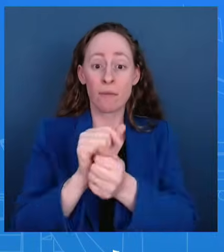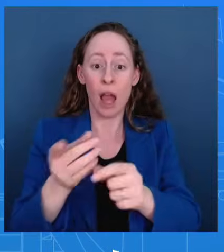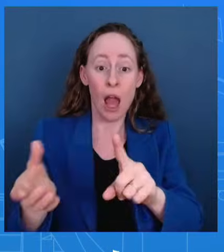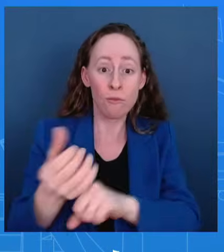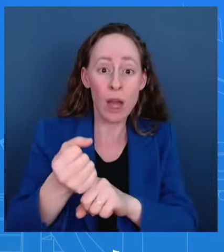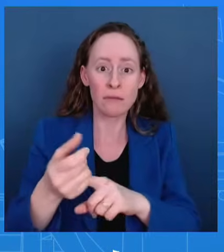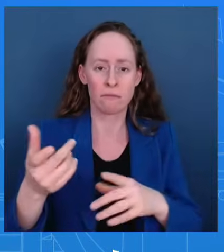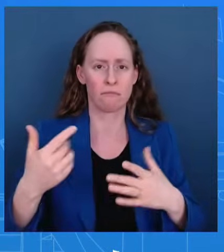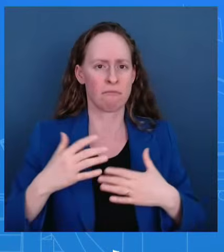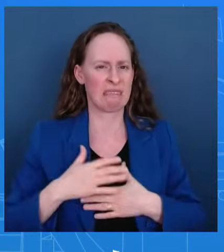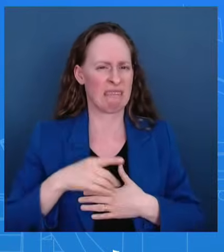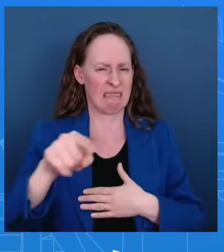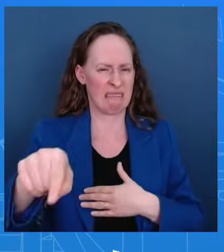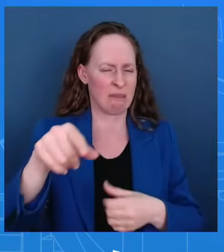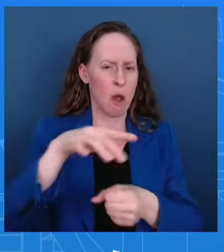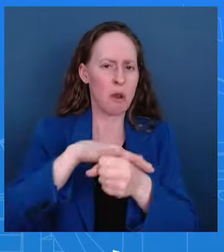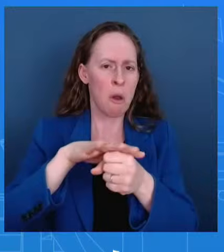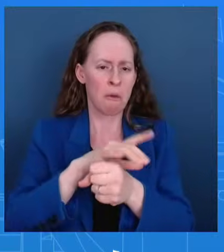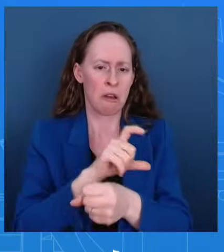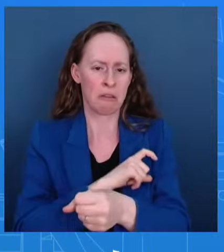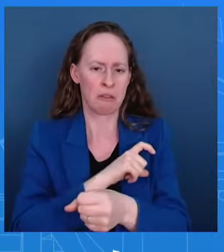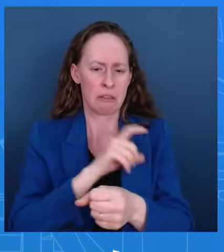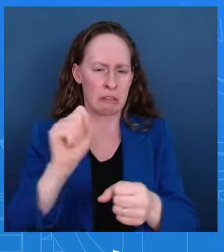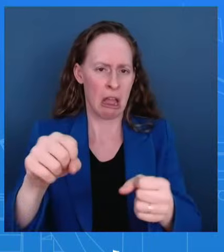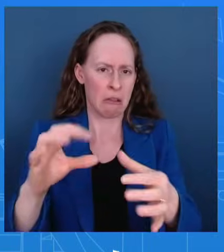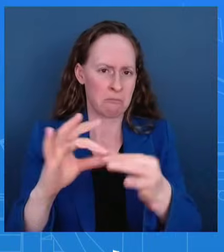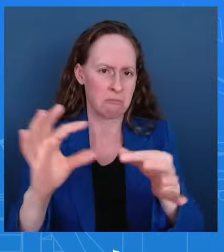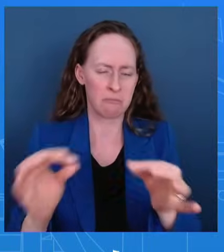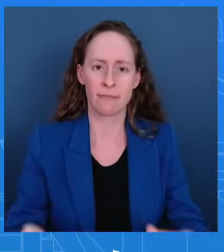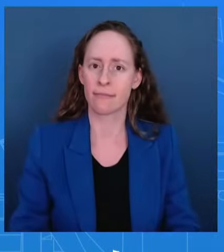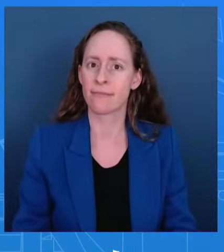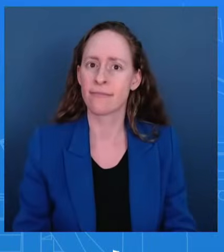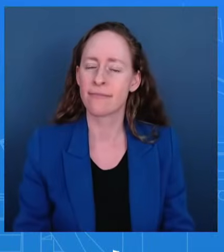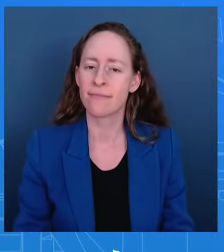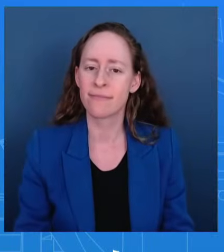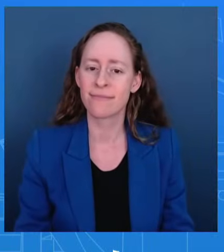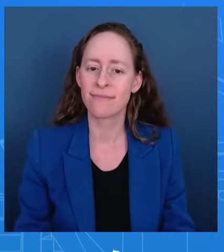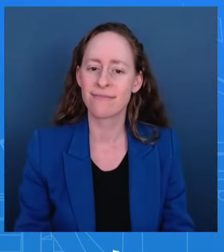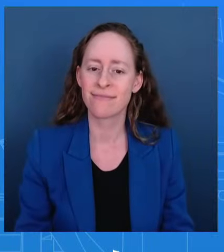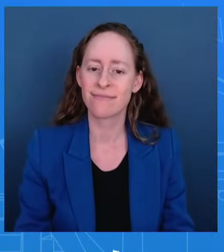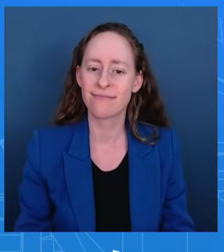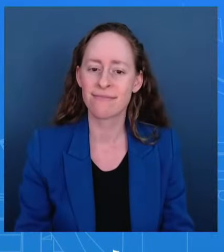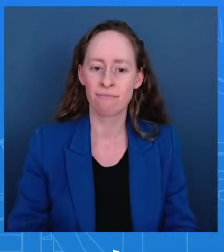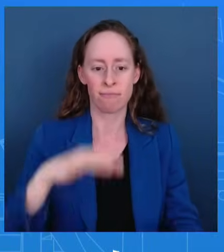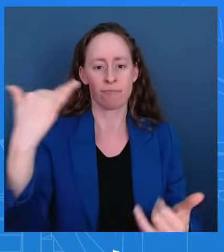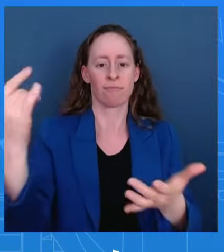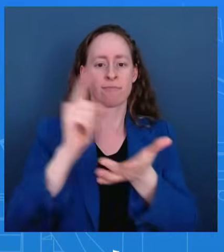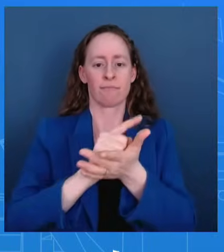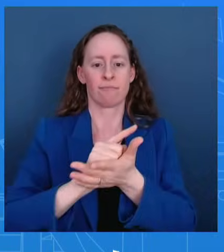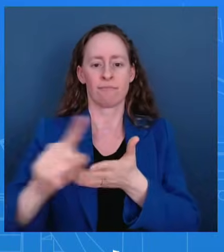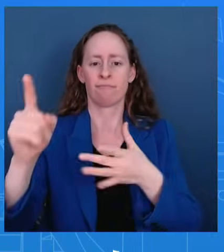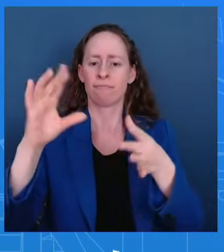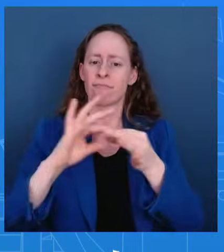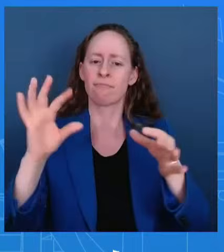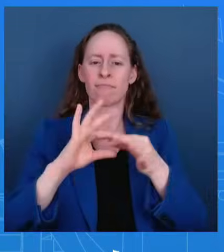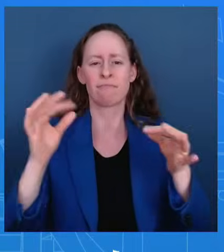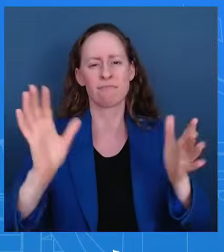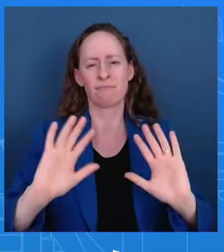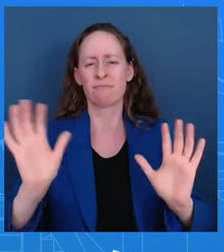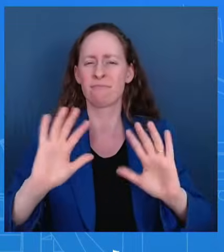you guys have spent a good chunk of this week -- Ms. Jean-Pierre: Yep. The Press: -- talking about how you don't want anybody to ever go to jail again for pos- possessing marijuana.